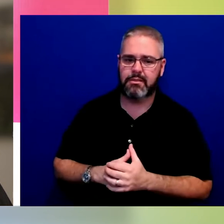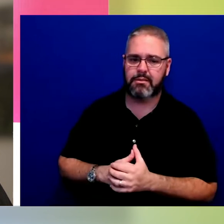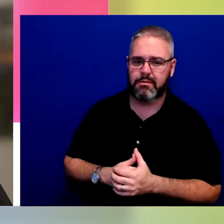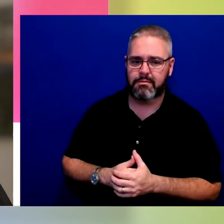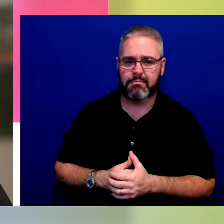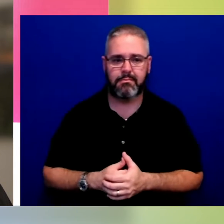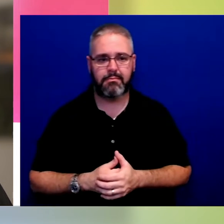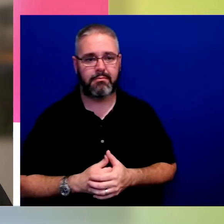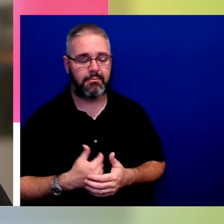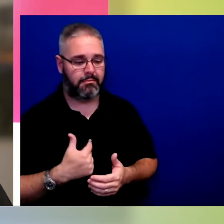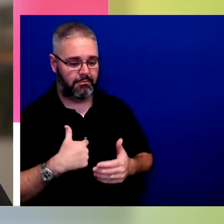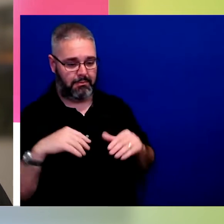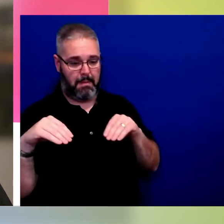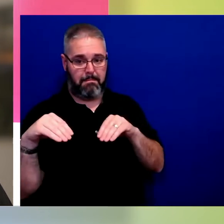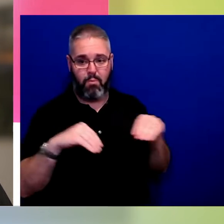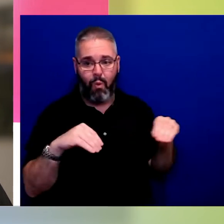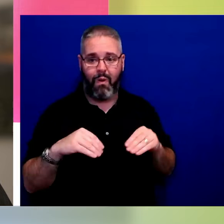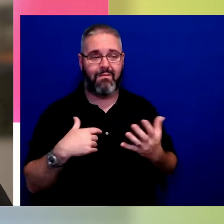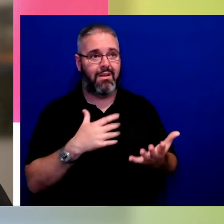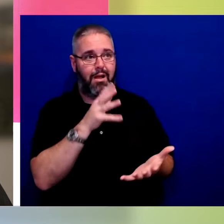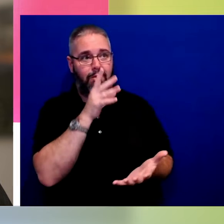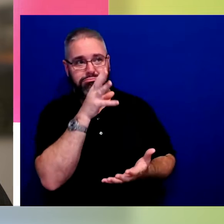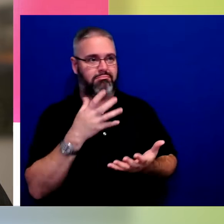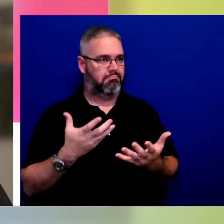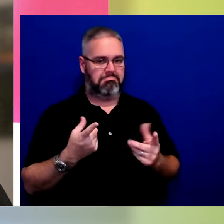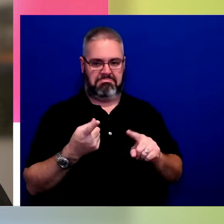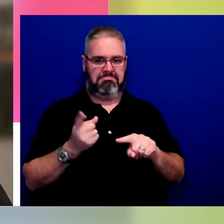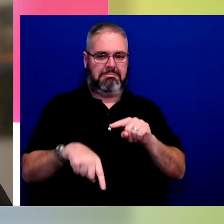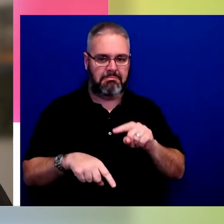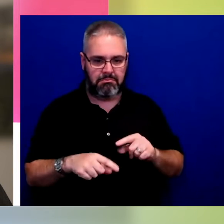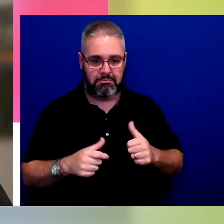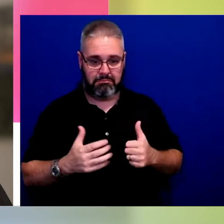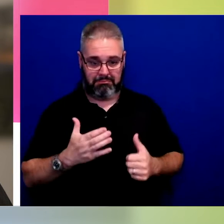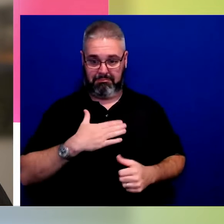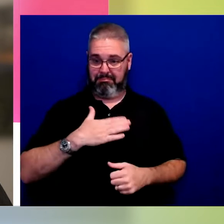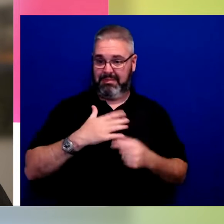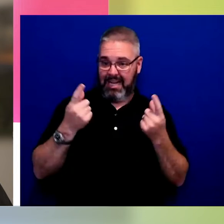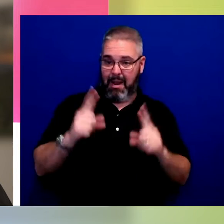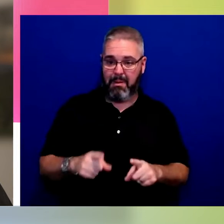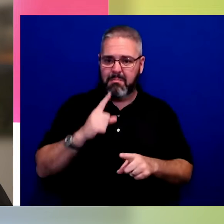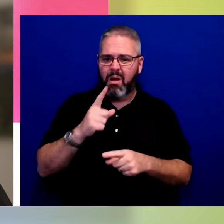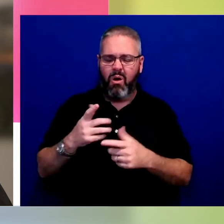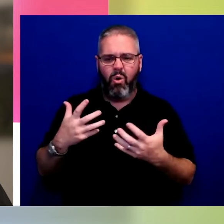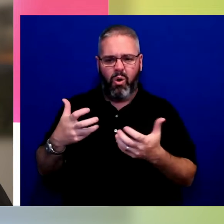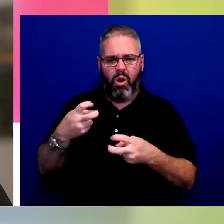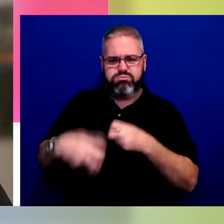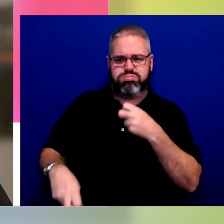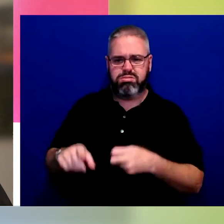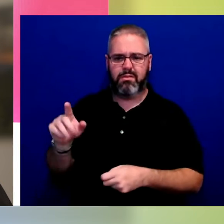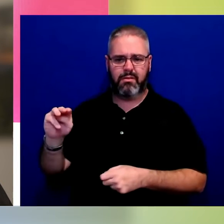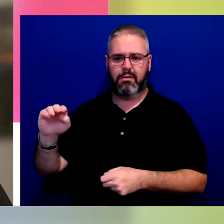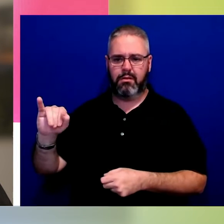My condition makes life difficult for Michel, Rivers, and Gray. I move very slowly.